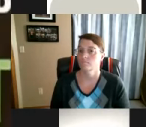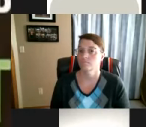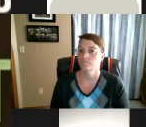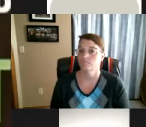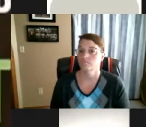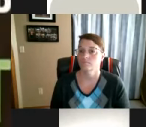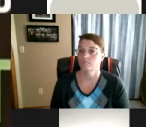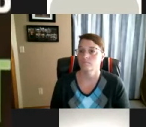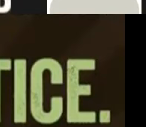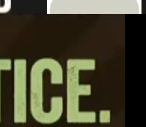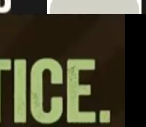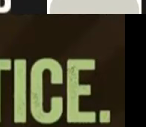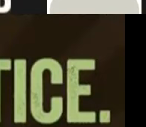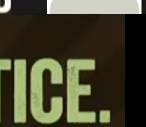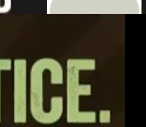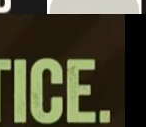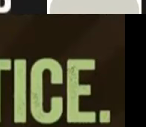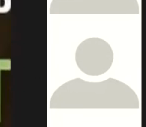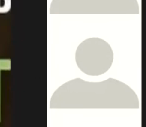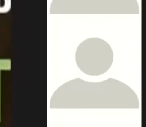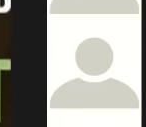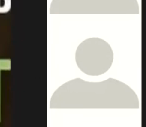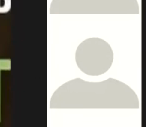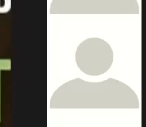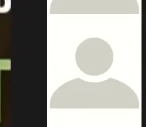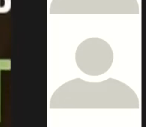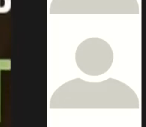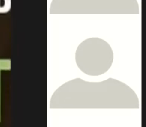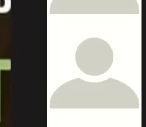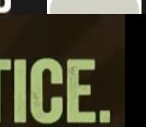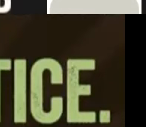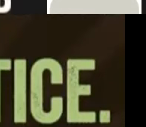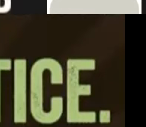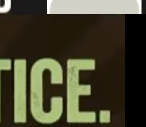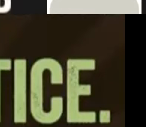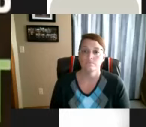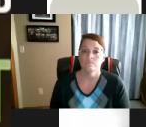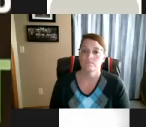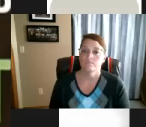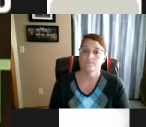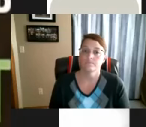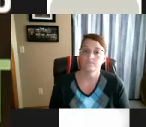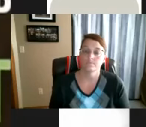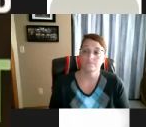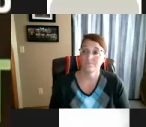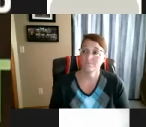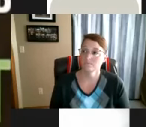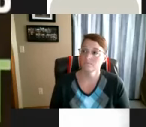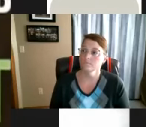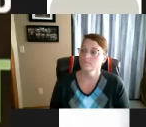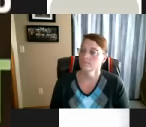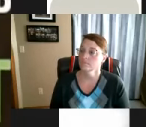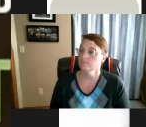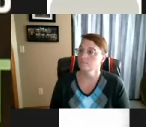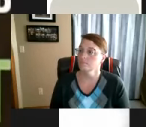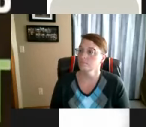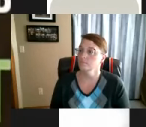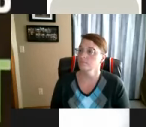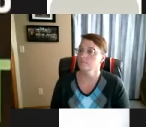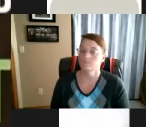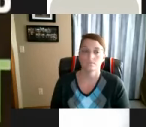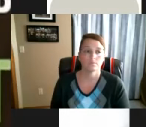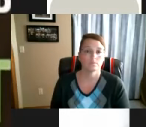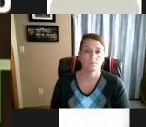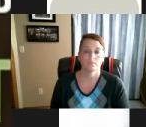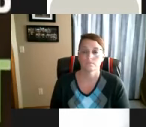insights and participation of all of our community members. Knowing the isolation undermines